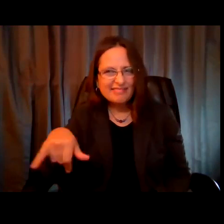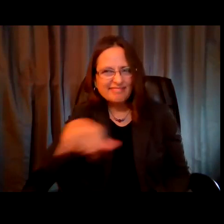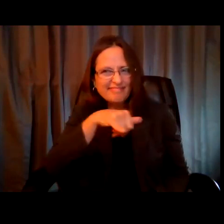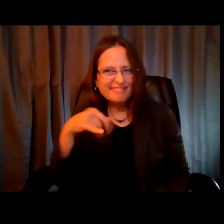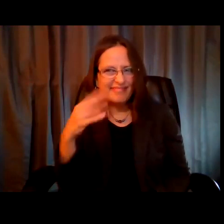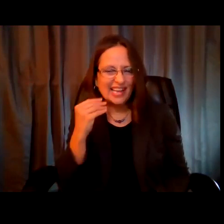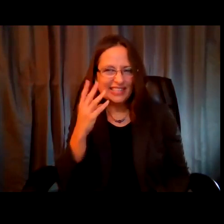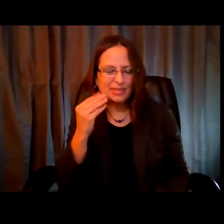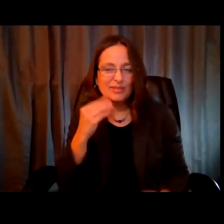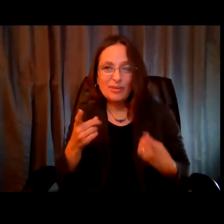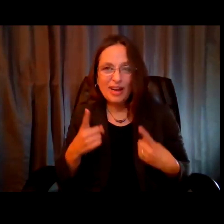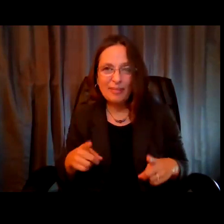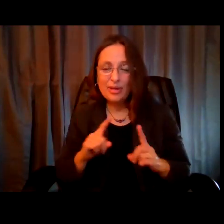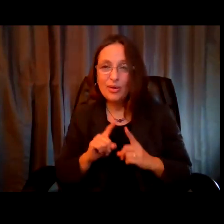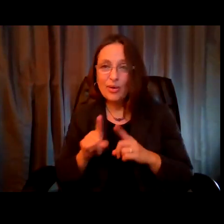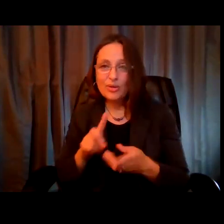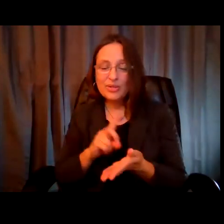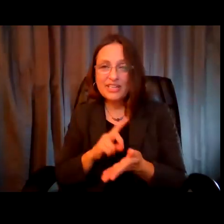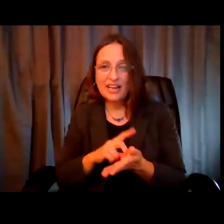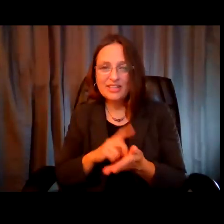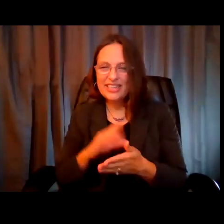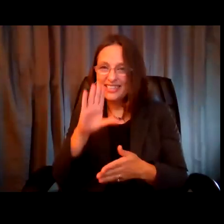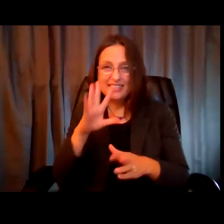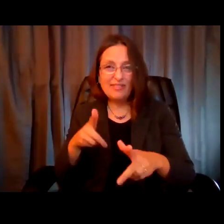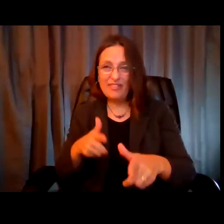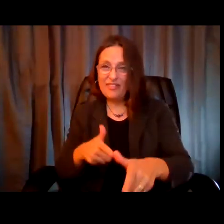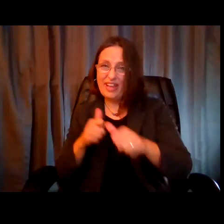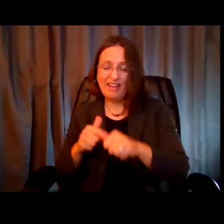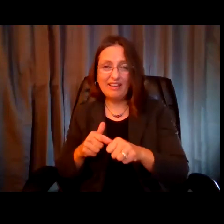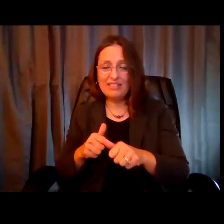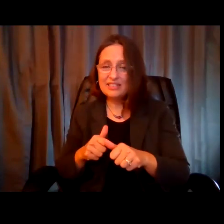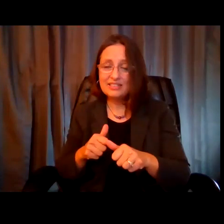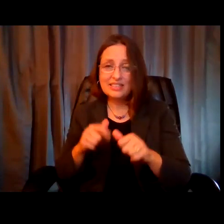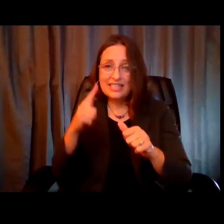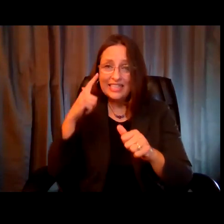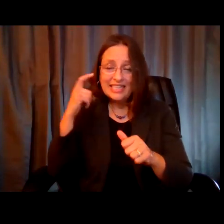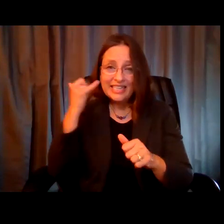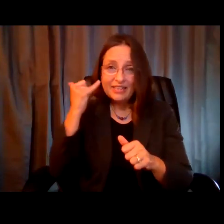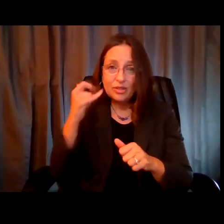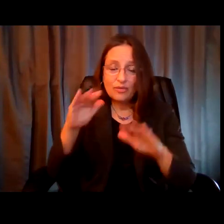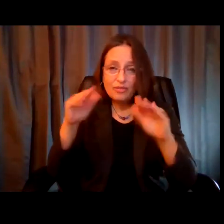it's a lot of you're doing a lot of extra workment to make things safement